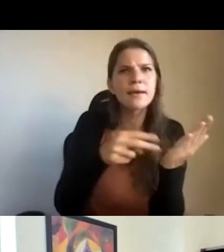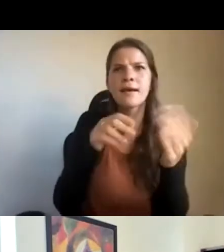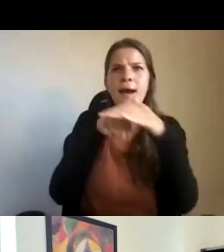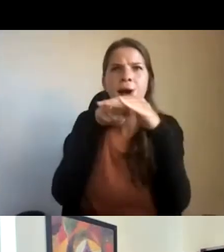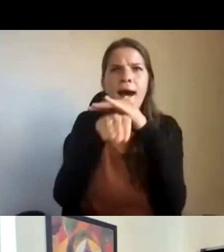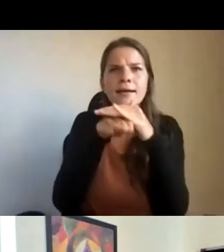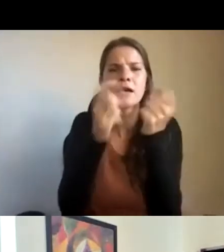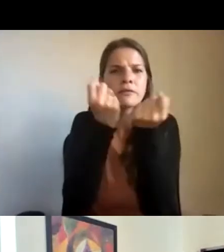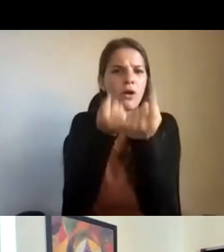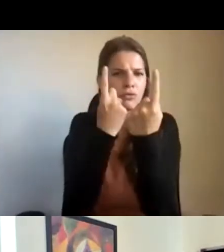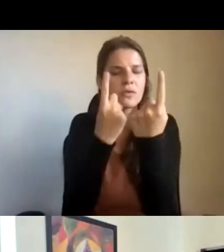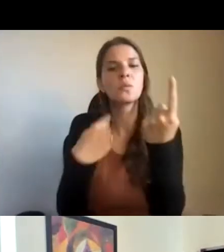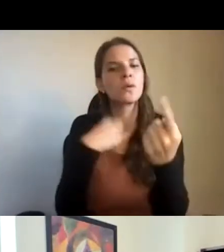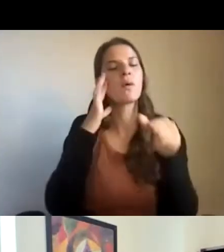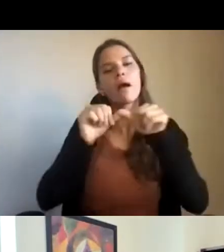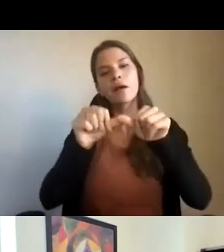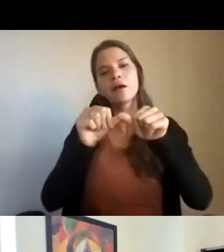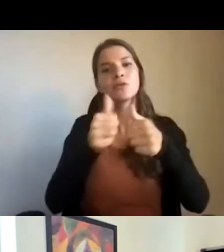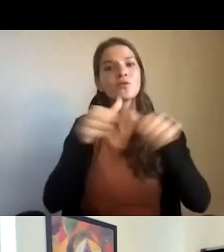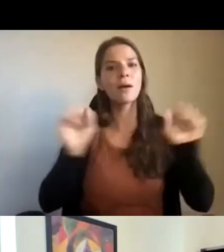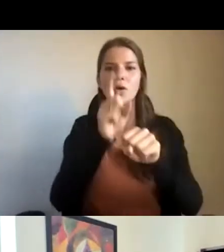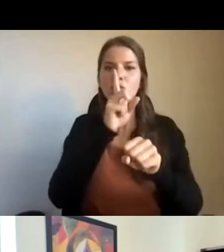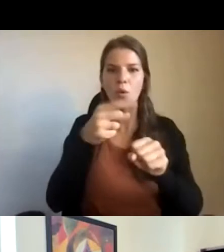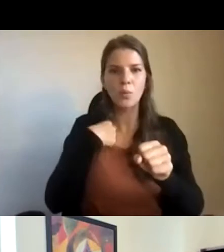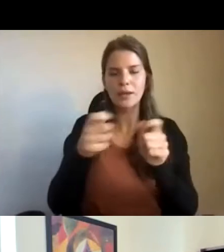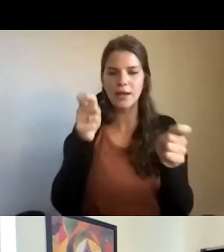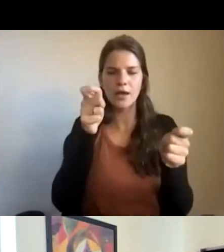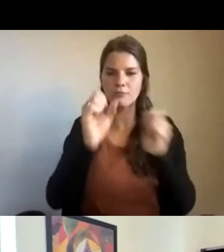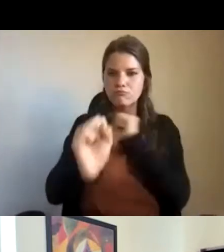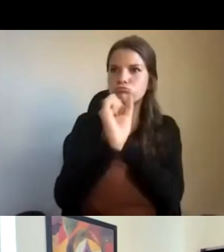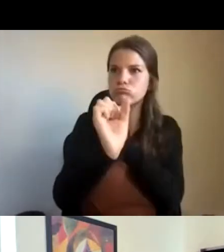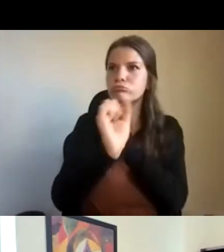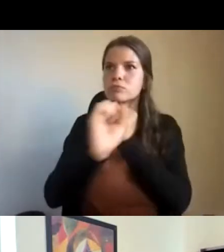We will continue to try and refine what we're putting out there so please continue to provide